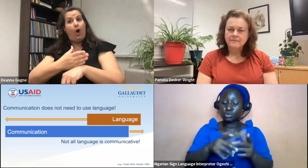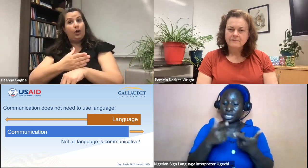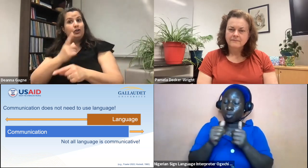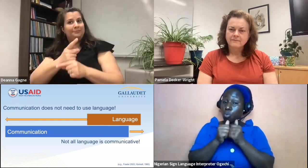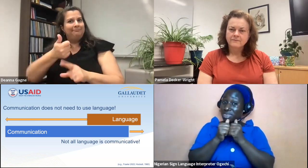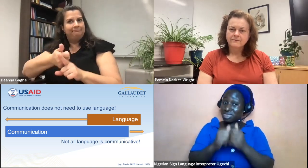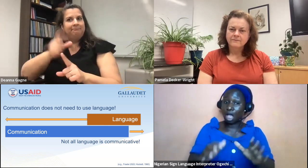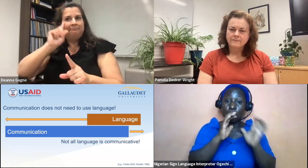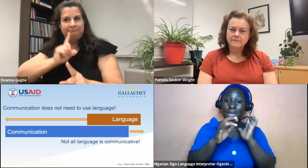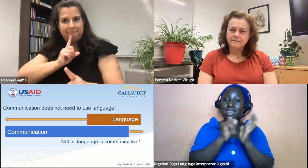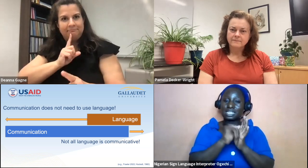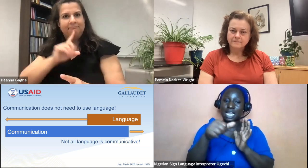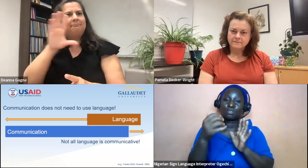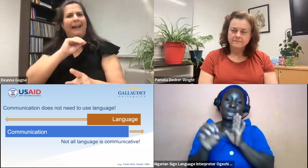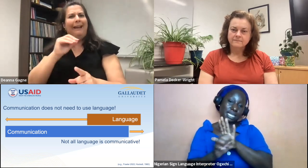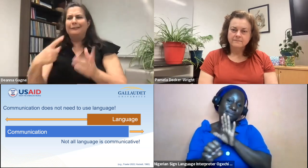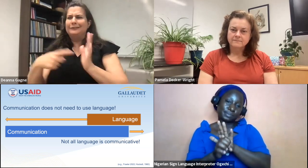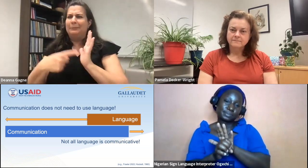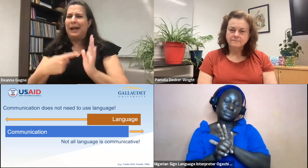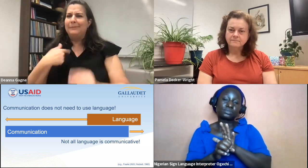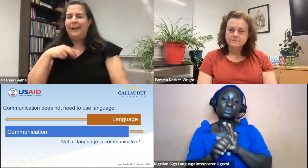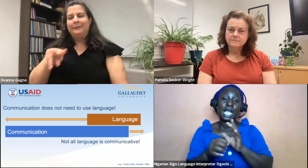hey? It's a really because my daughter, who I mentioned is that